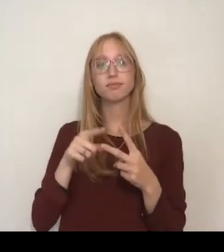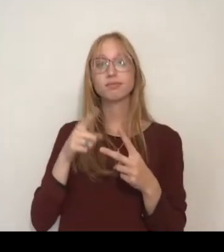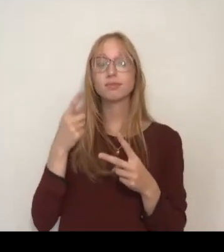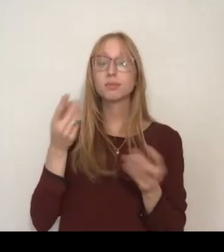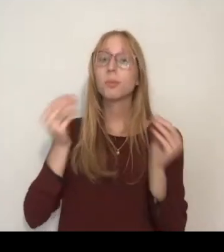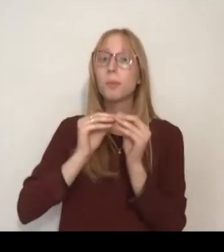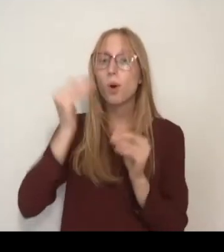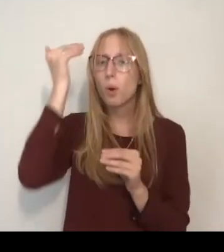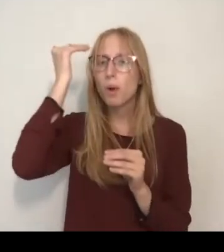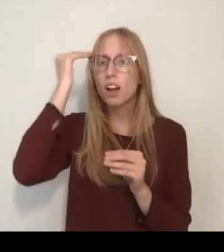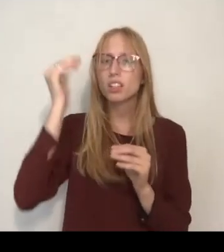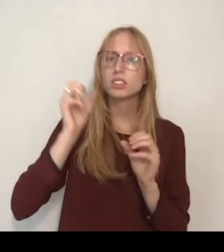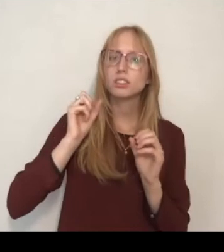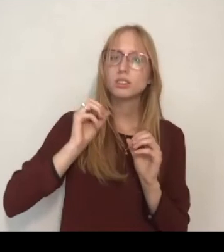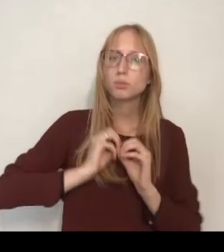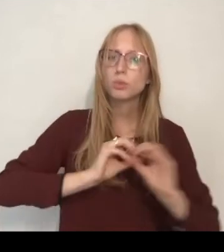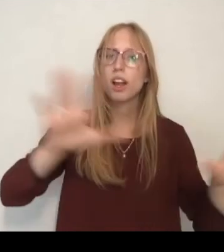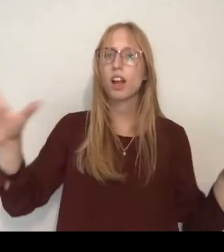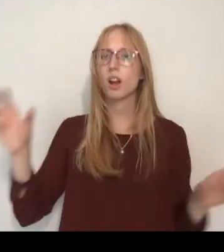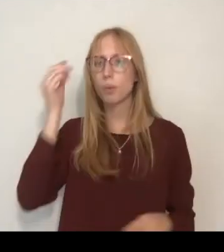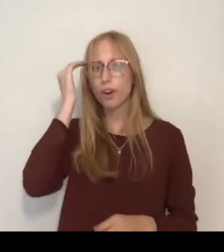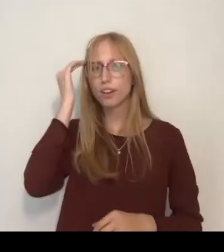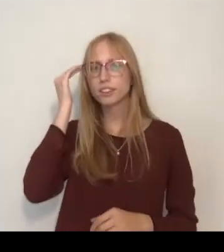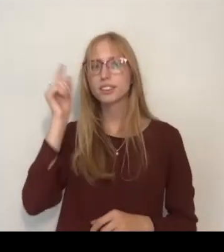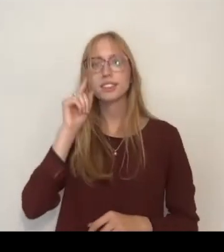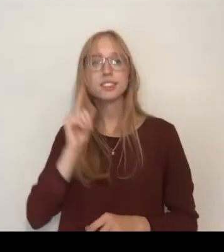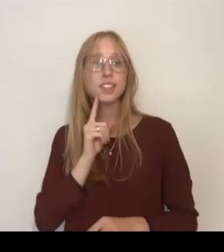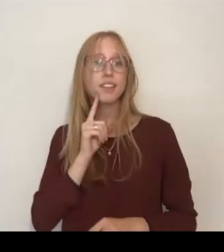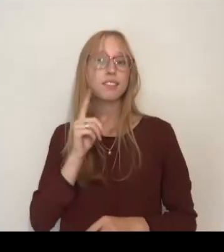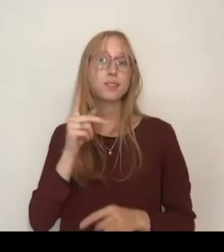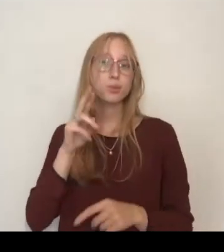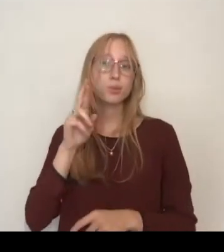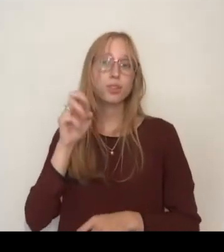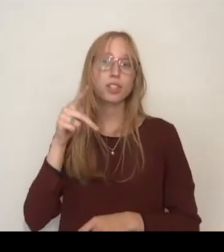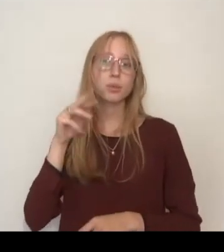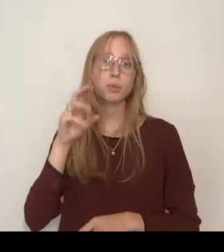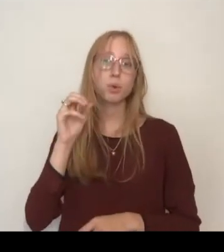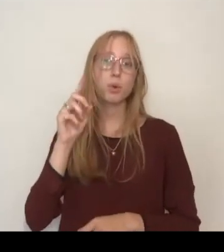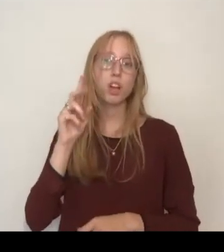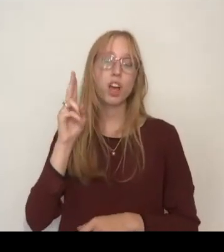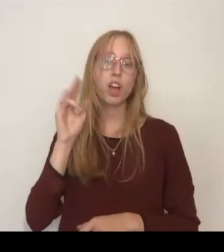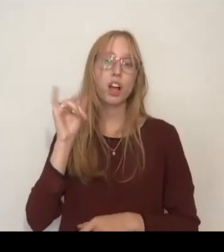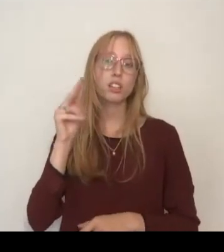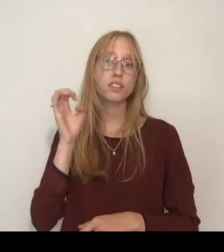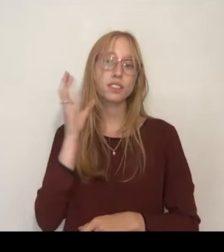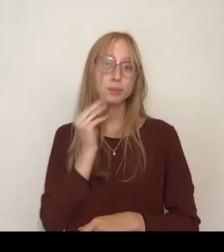Our future directions and goals: We want to increase and spread awareness of deaf reproductive experiences.